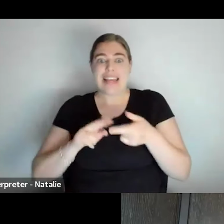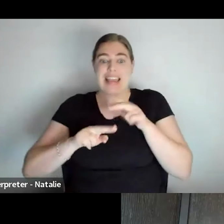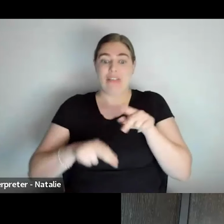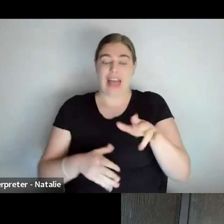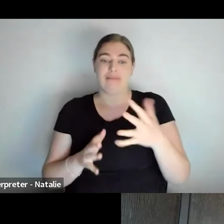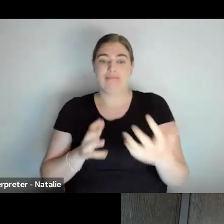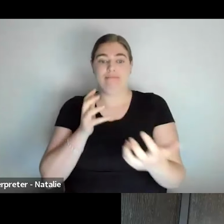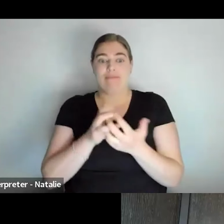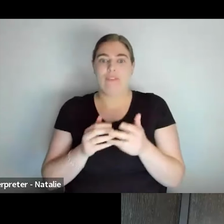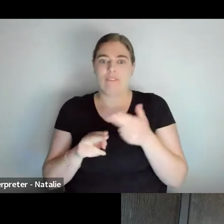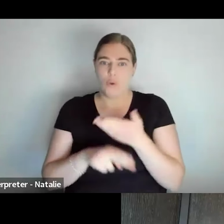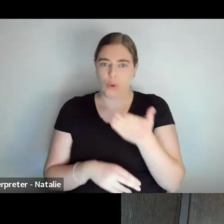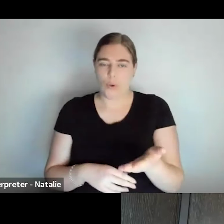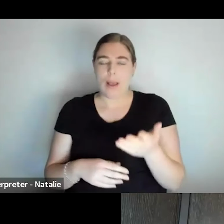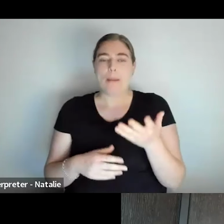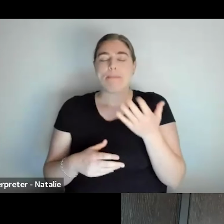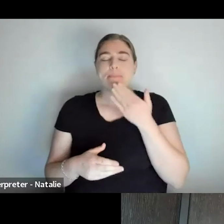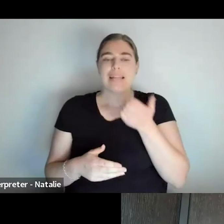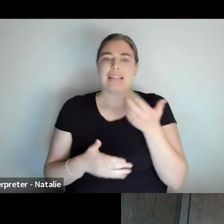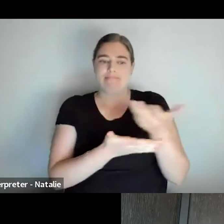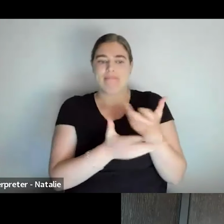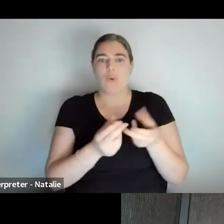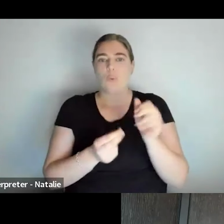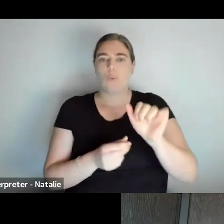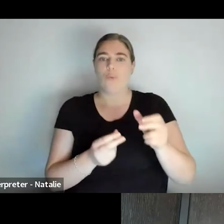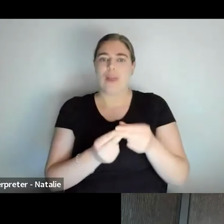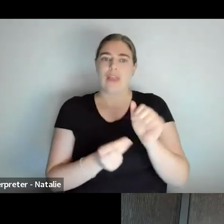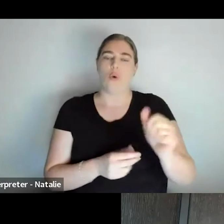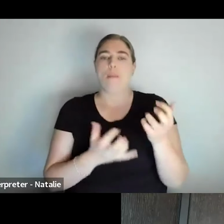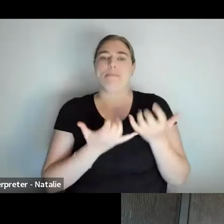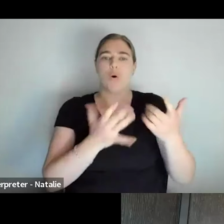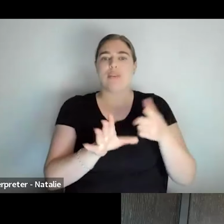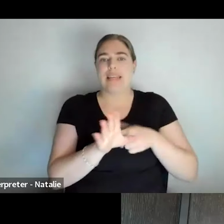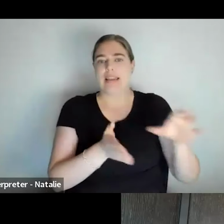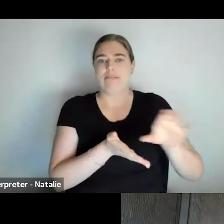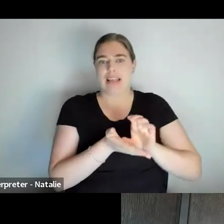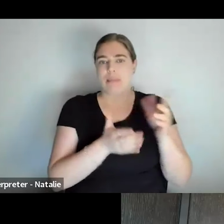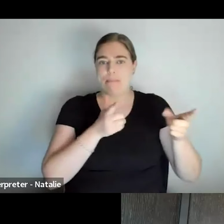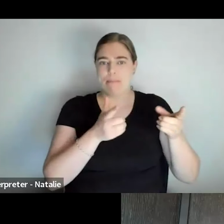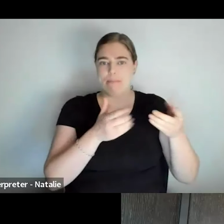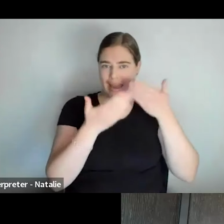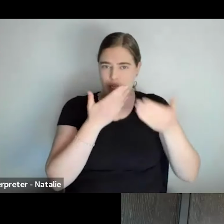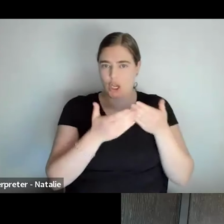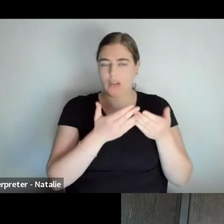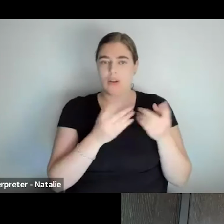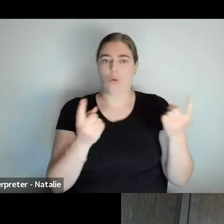please talk to your multi-year investment manager at Creative Australia for advice about that.